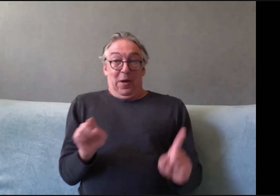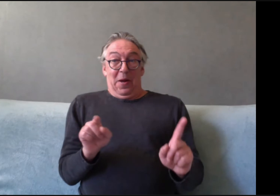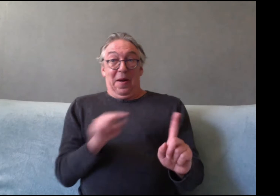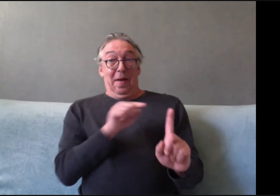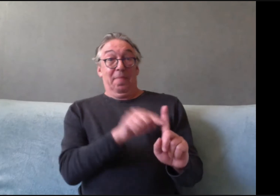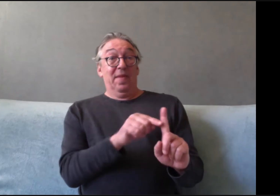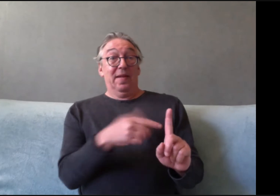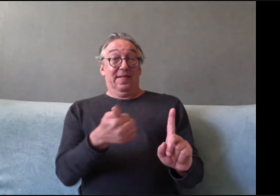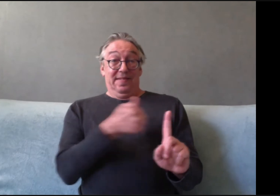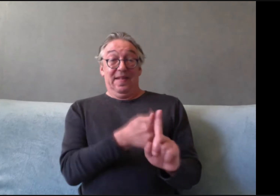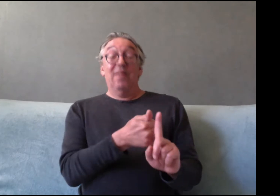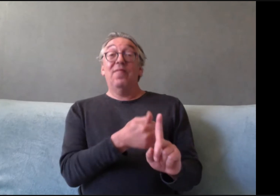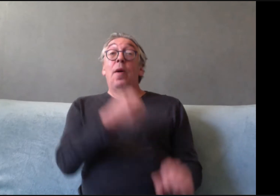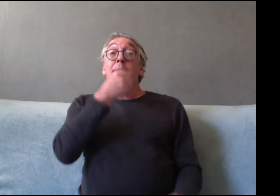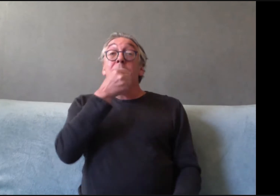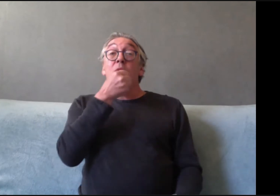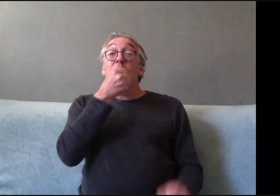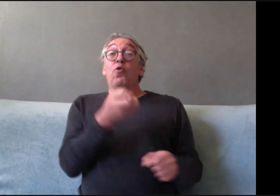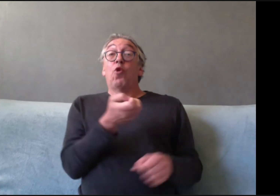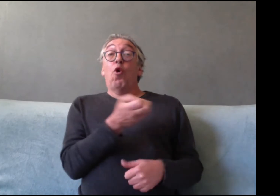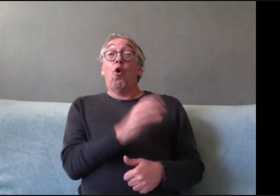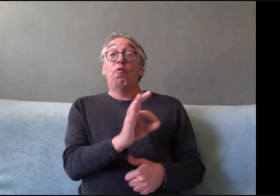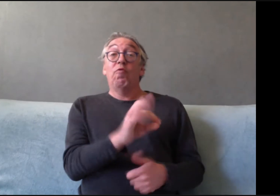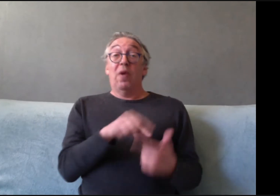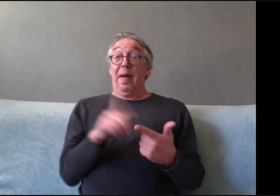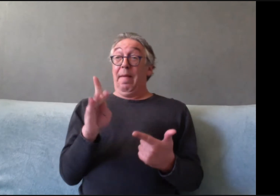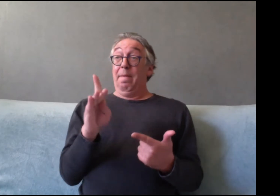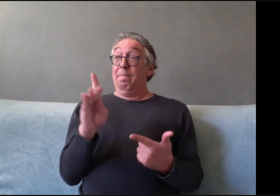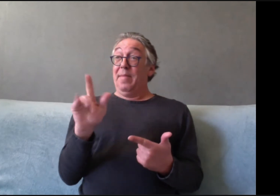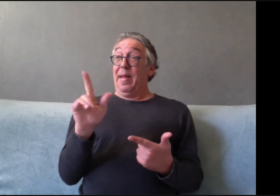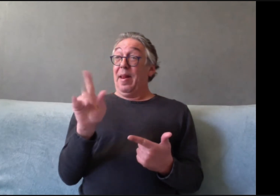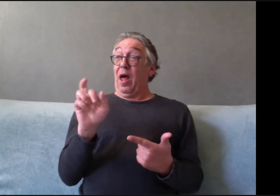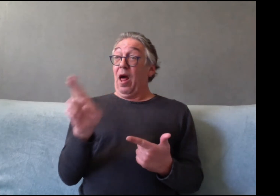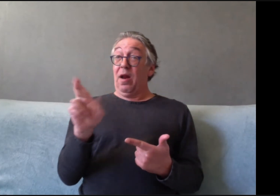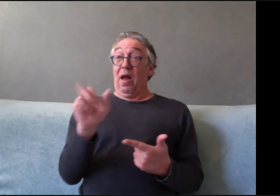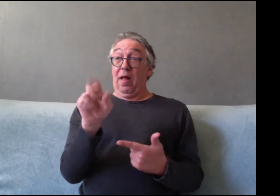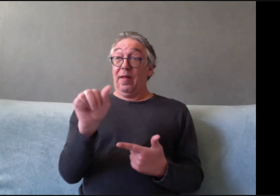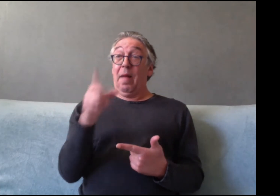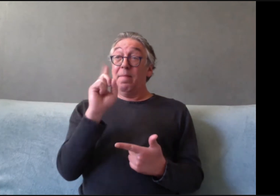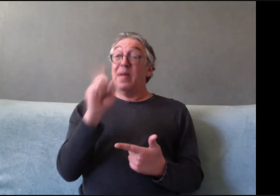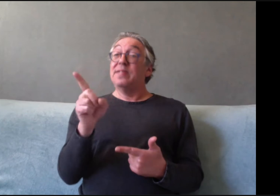You muted yourself. You need to click on the microphone and unmute yourself.